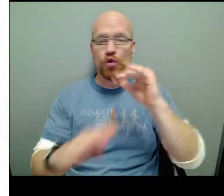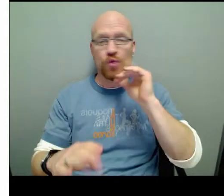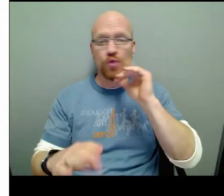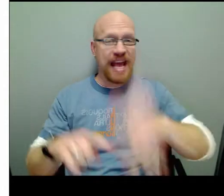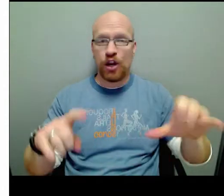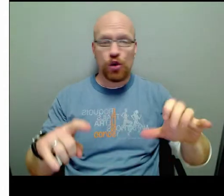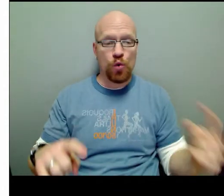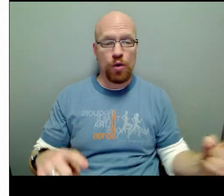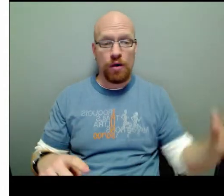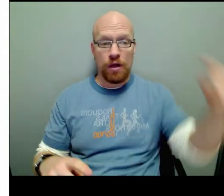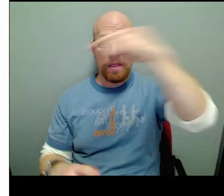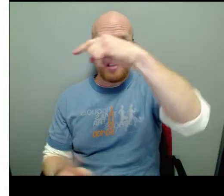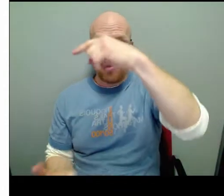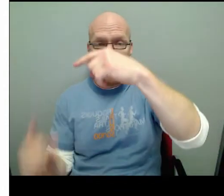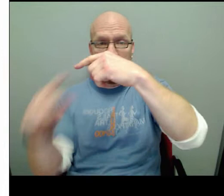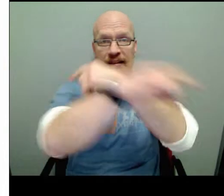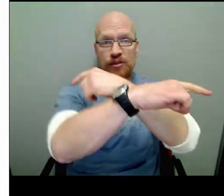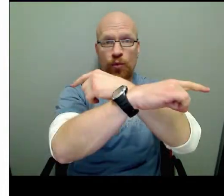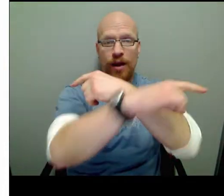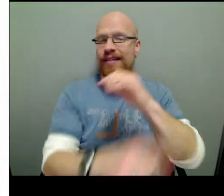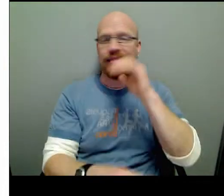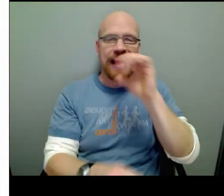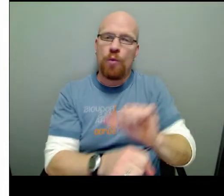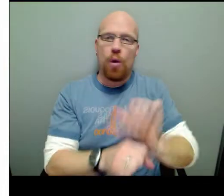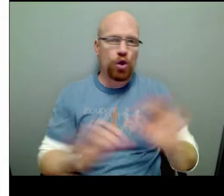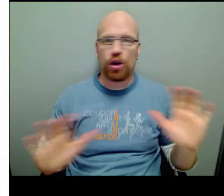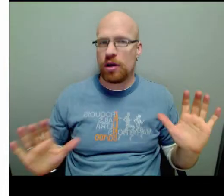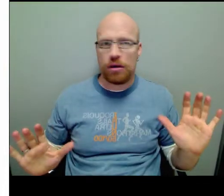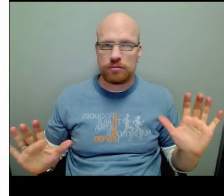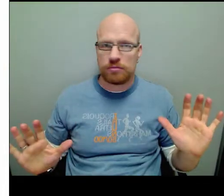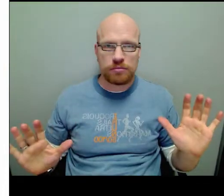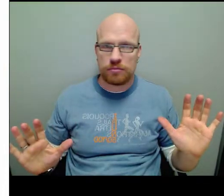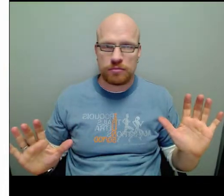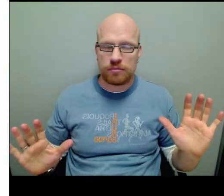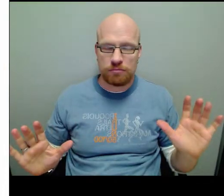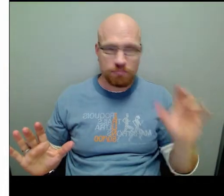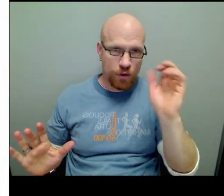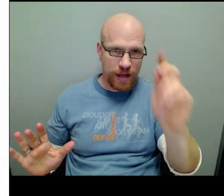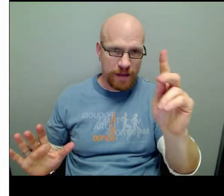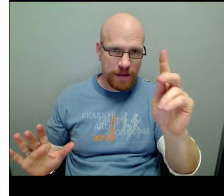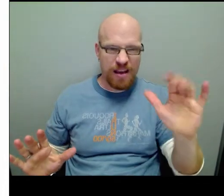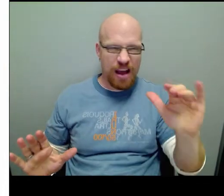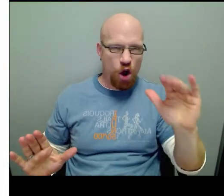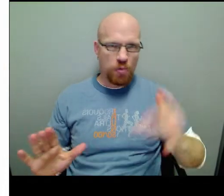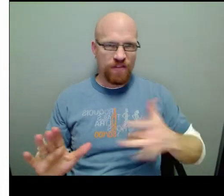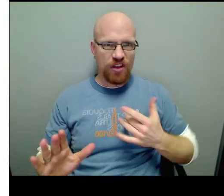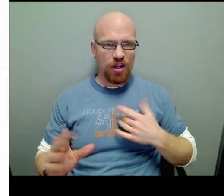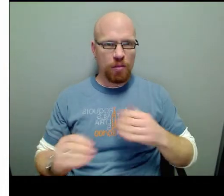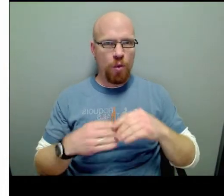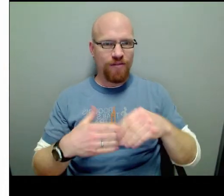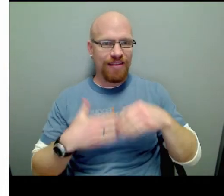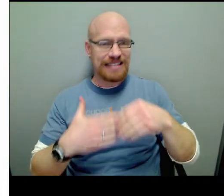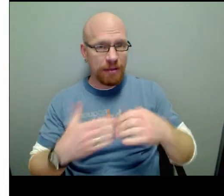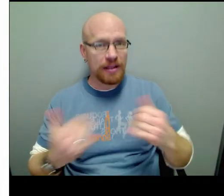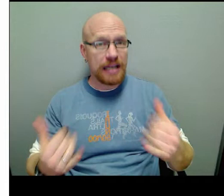You can't do this way and this way, that won't [background sounds] work. Okay? I hope you feel more flexibility now,